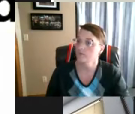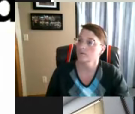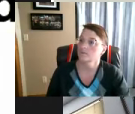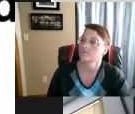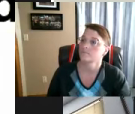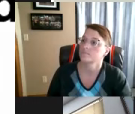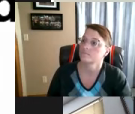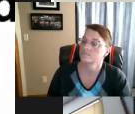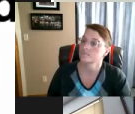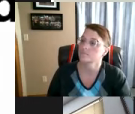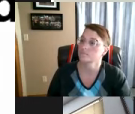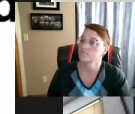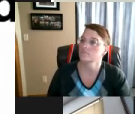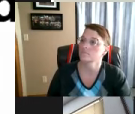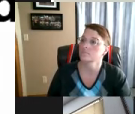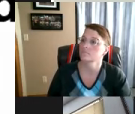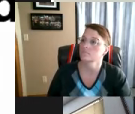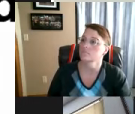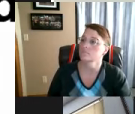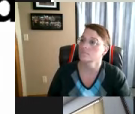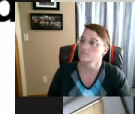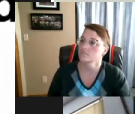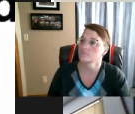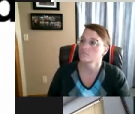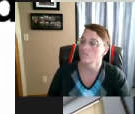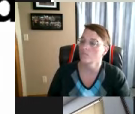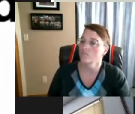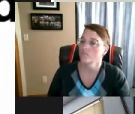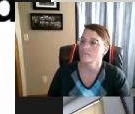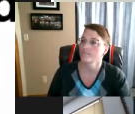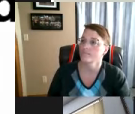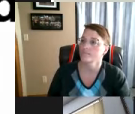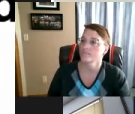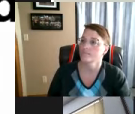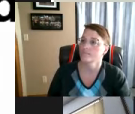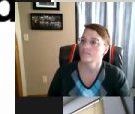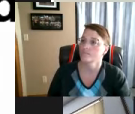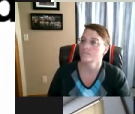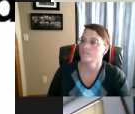purpose is to ensure that the people in it are cared for. This is the basic social contract